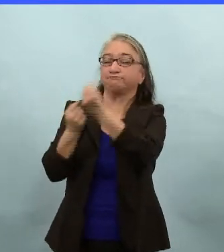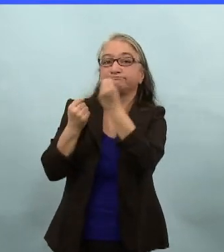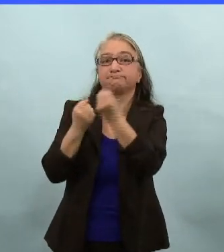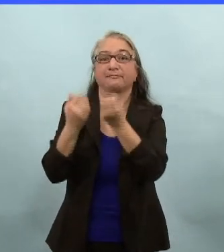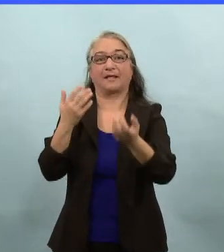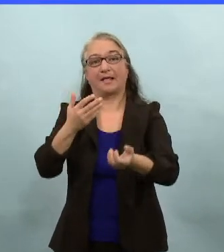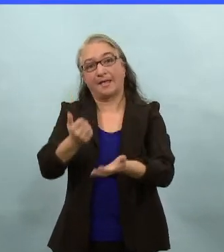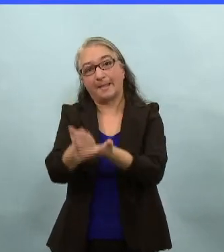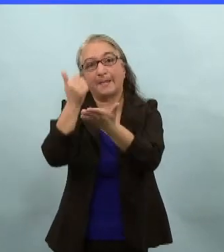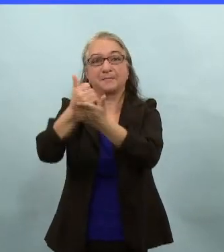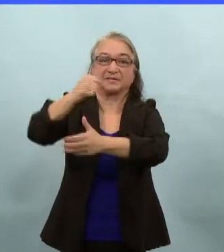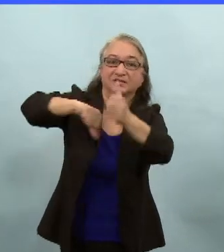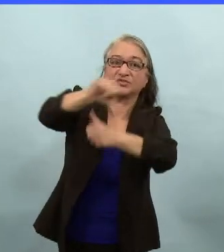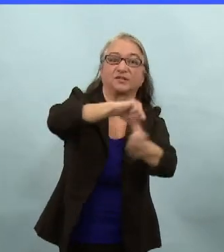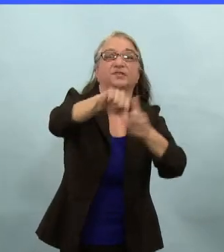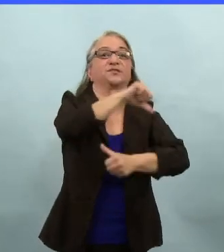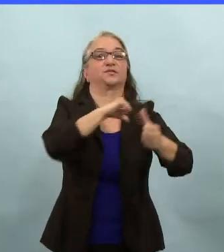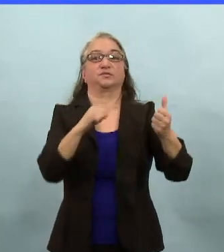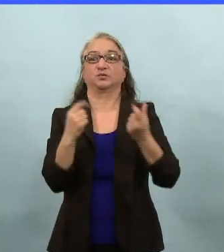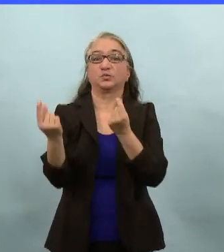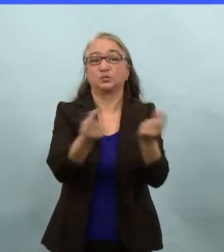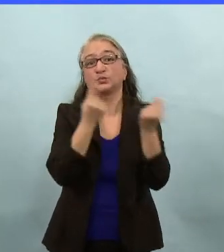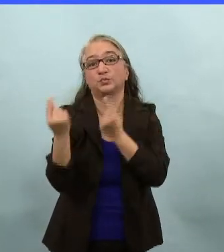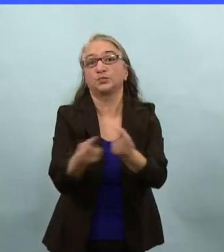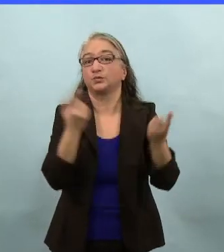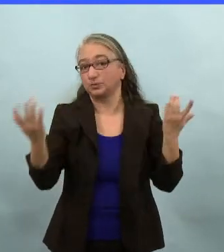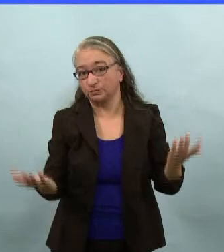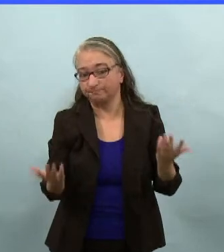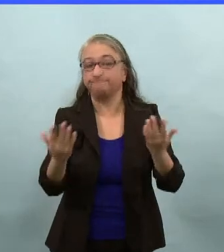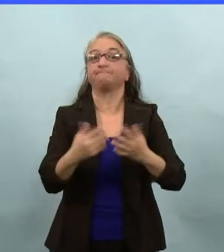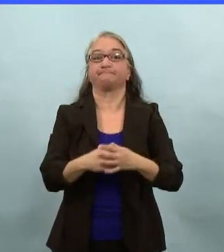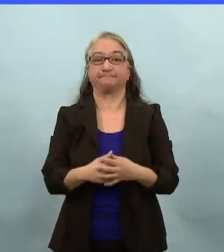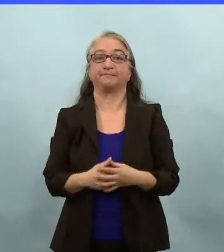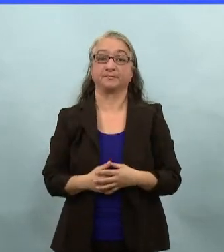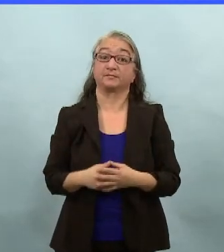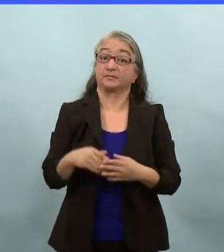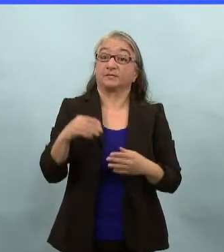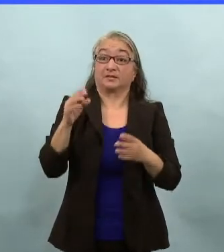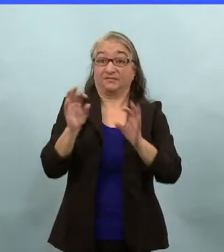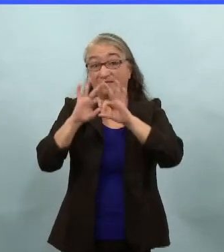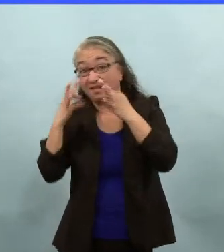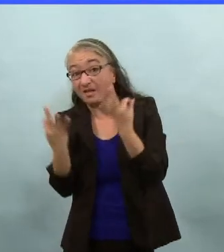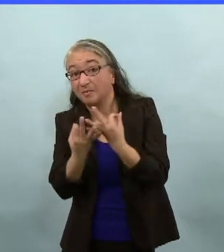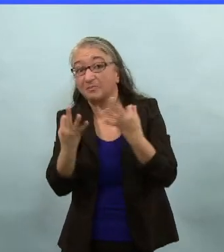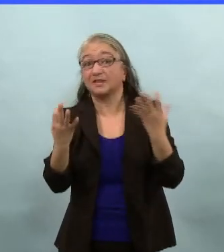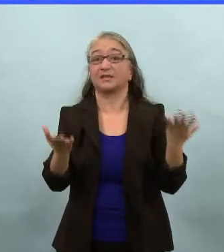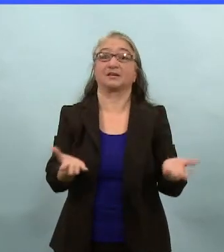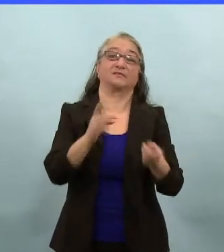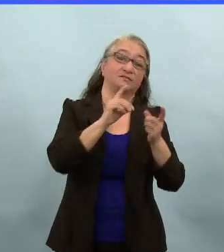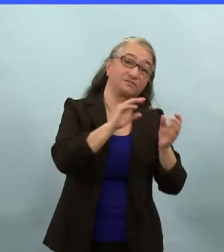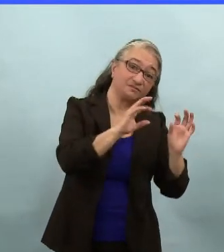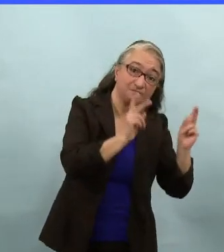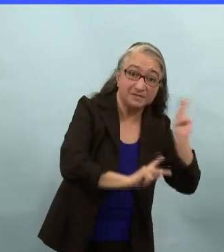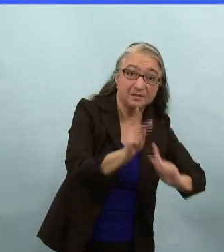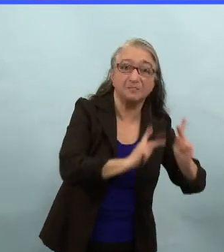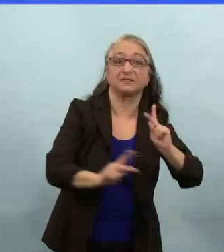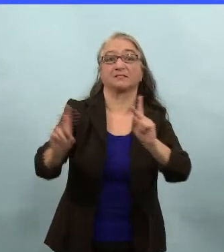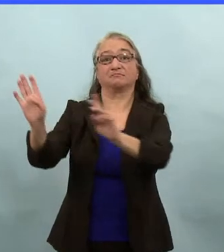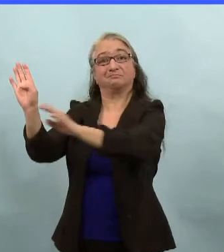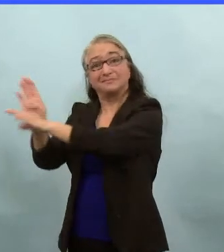what we need to do individuals family members and many different sectors need to do this together